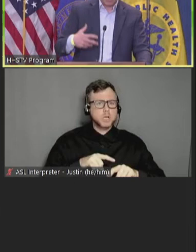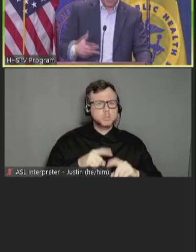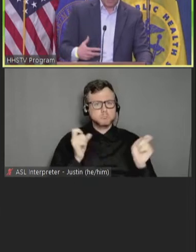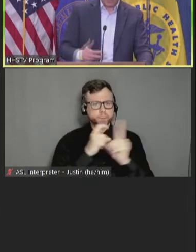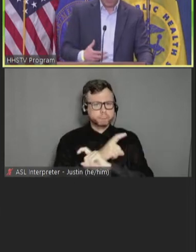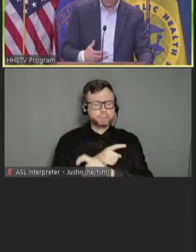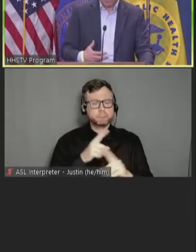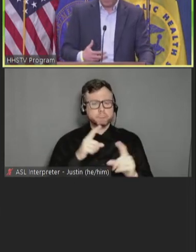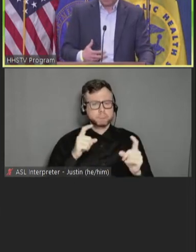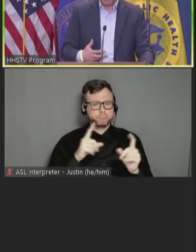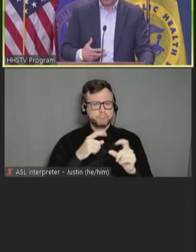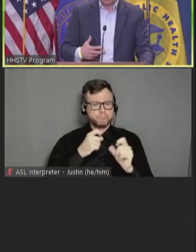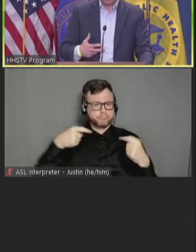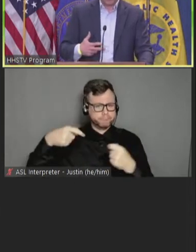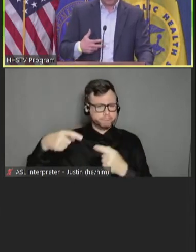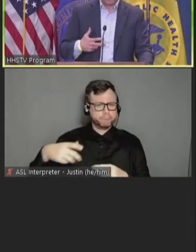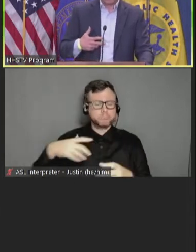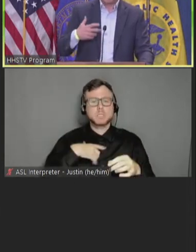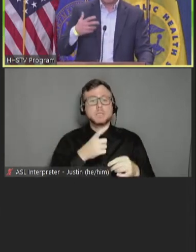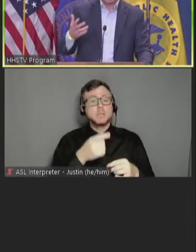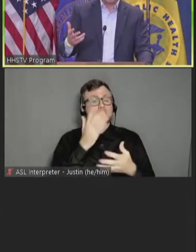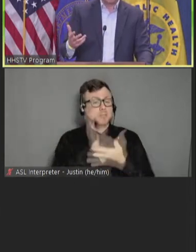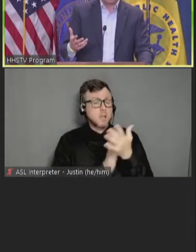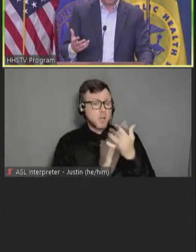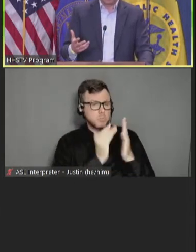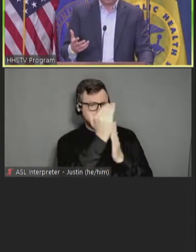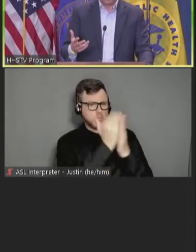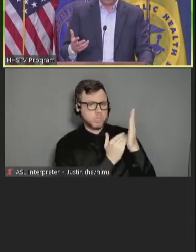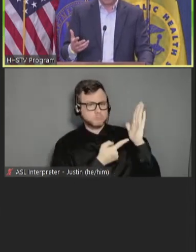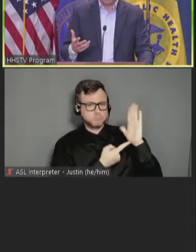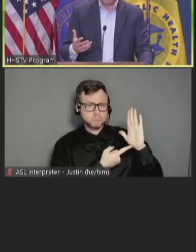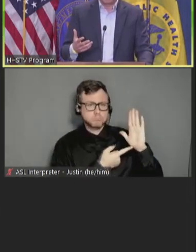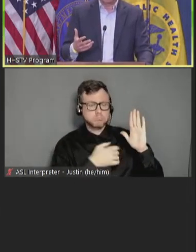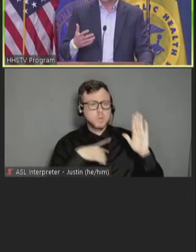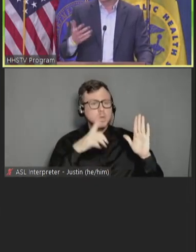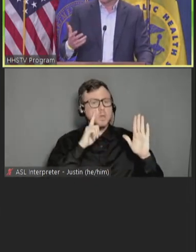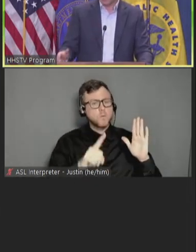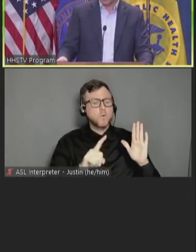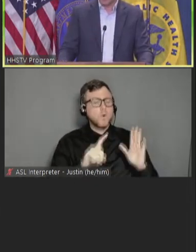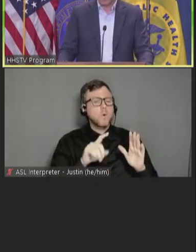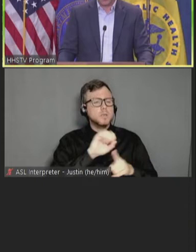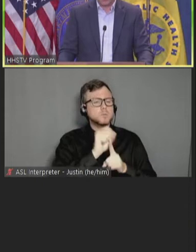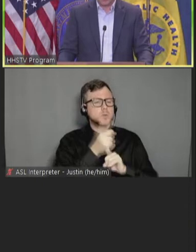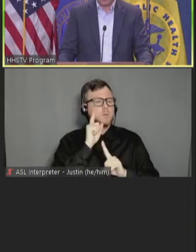the antigen. Some of those are listed here for the case of aluminum adjuvants. And you can see,